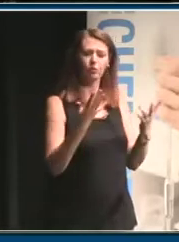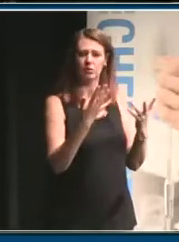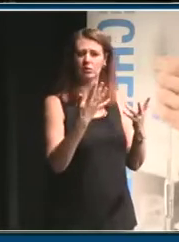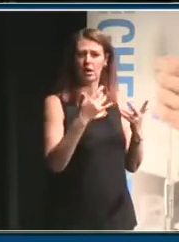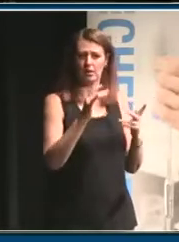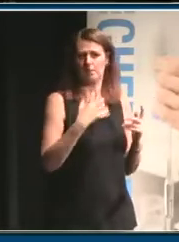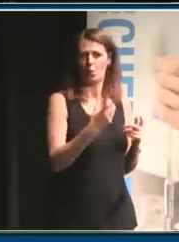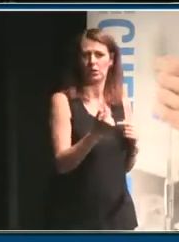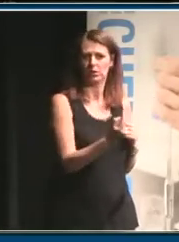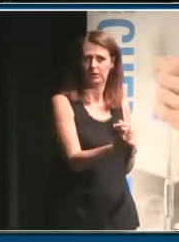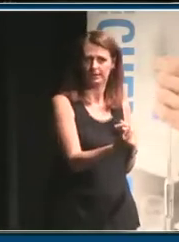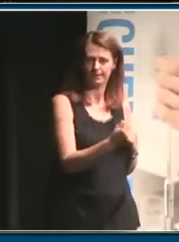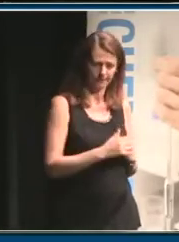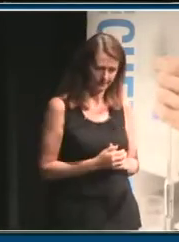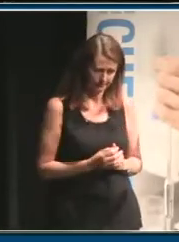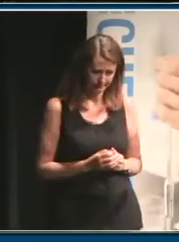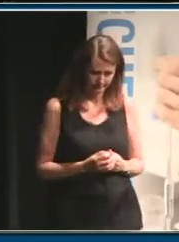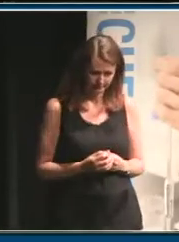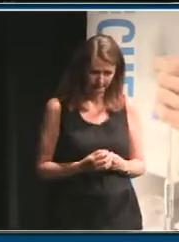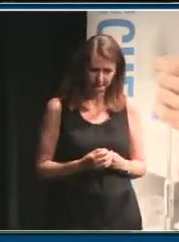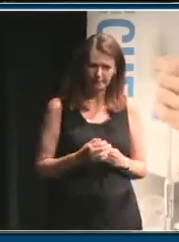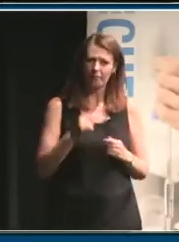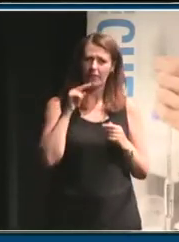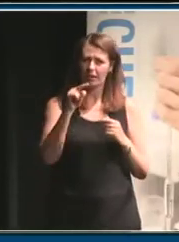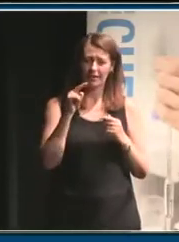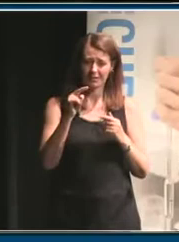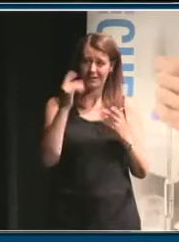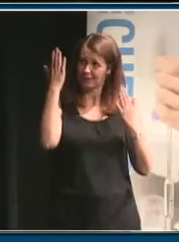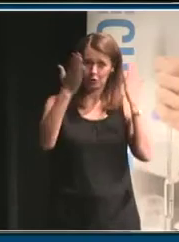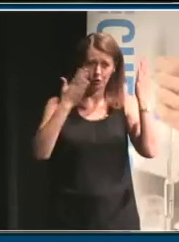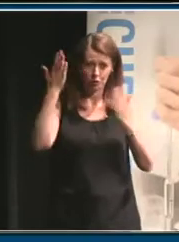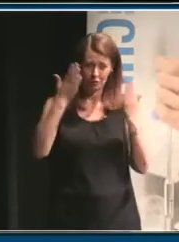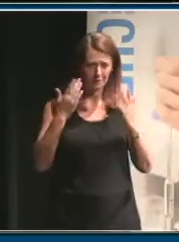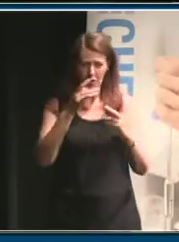So that's the point and this is a whimsical dream, I don't believe this is going to take this is